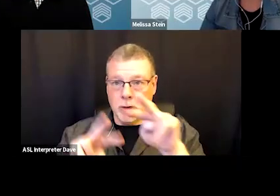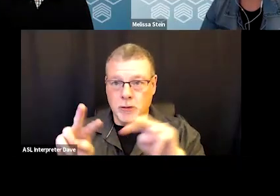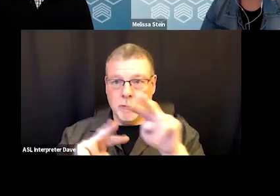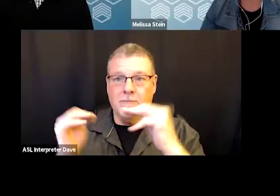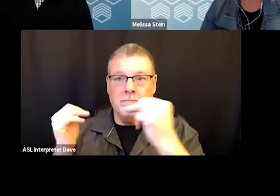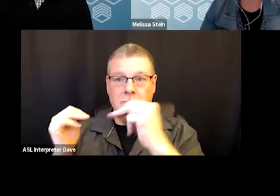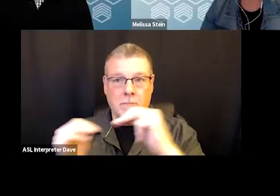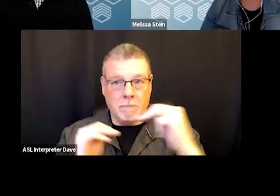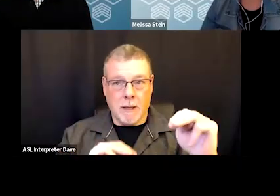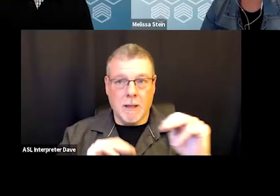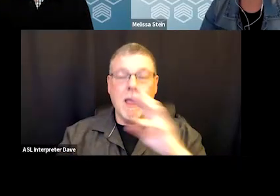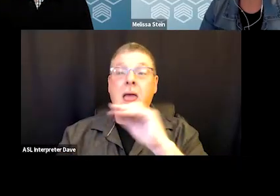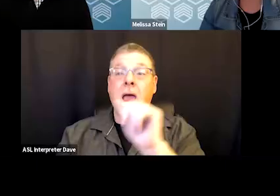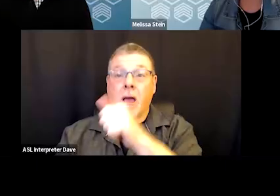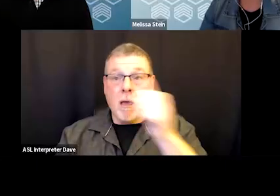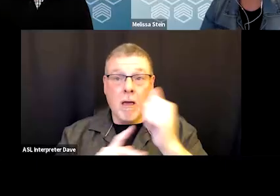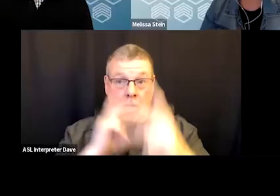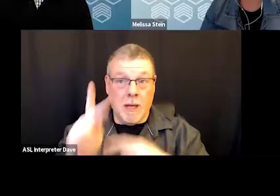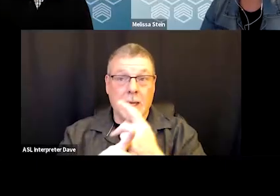and other types of drug testing methodologies